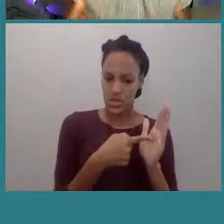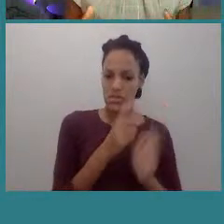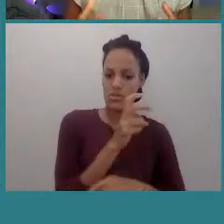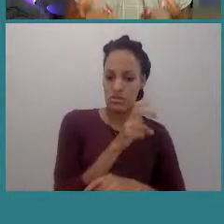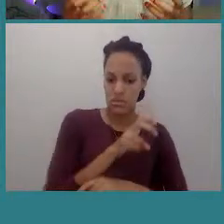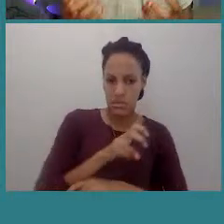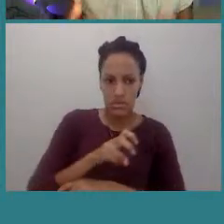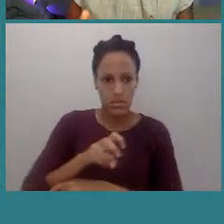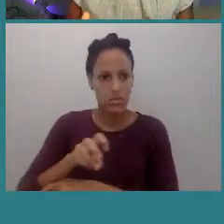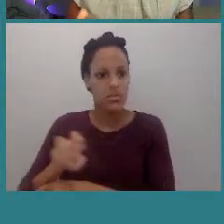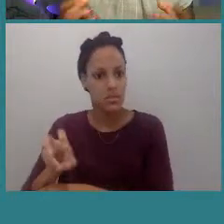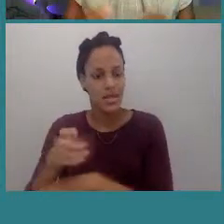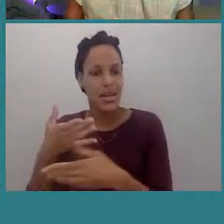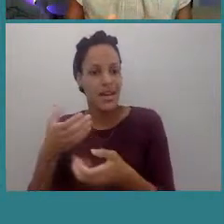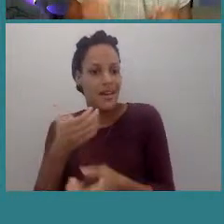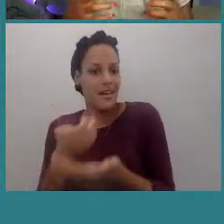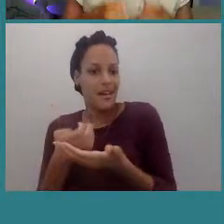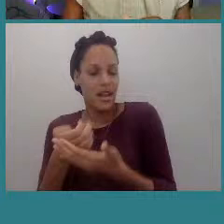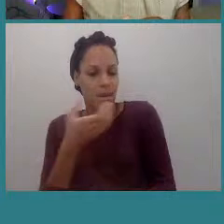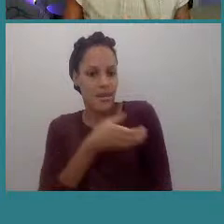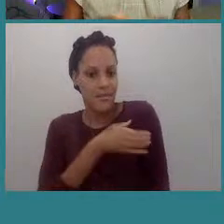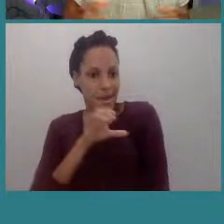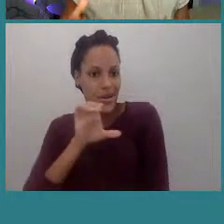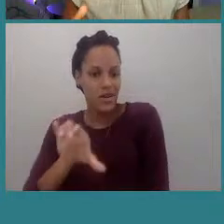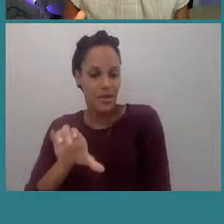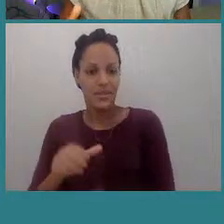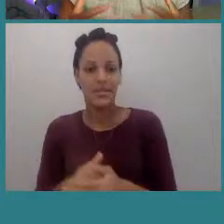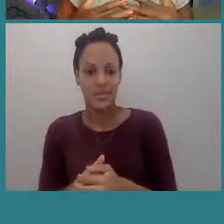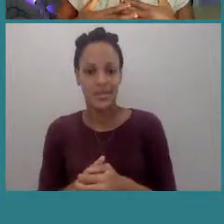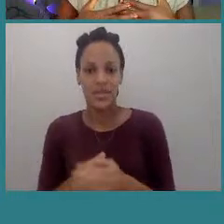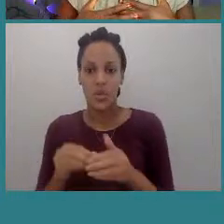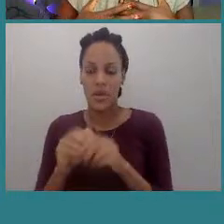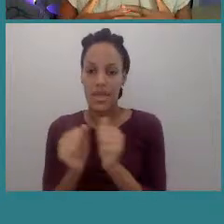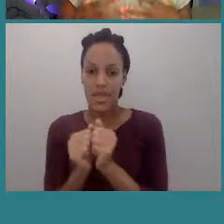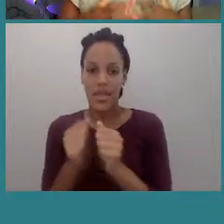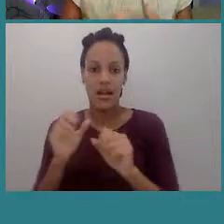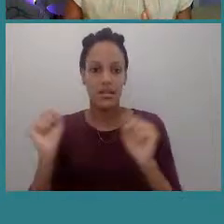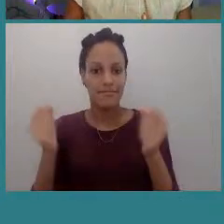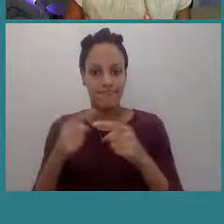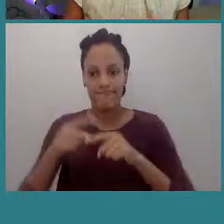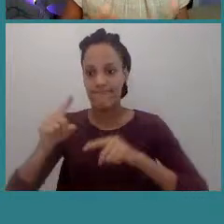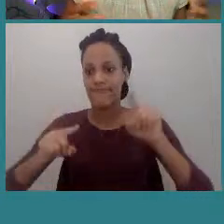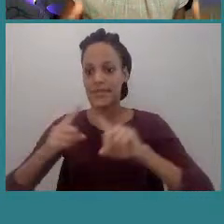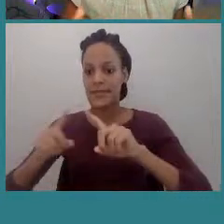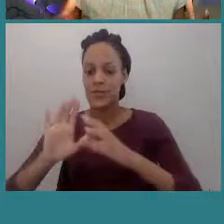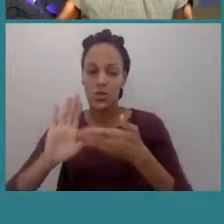economic empowerment in art, relative to communities? And for me it's primarily the Black unity